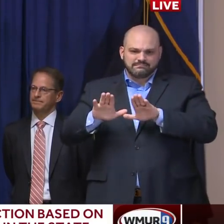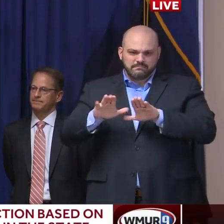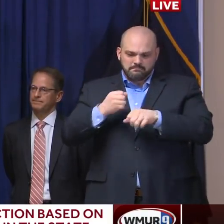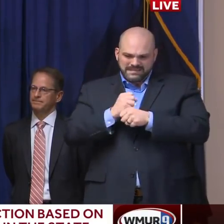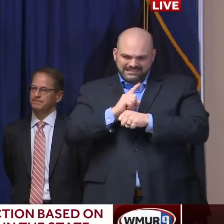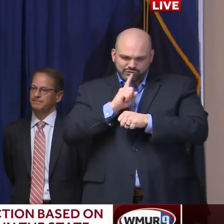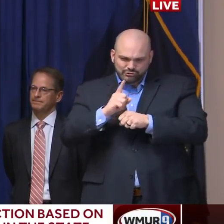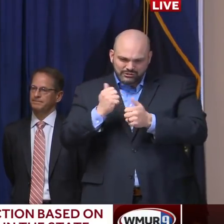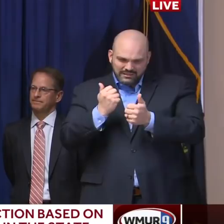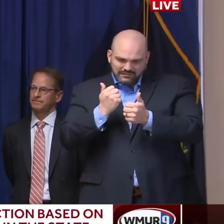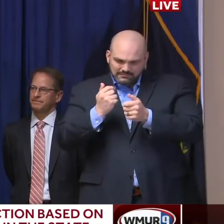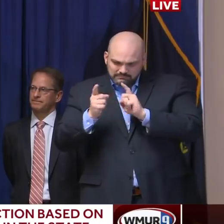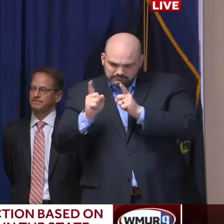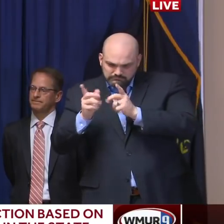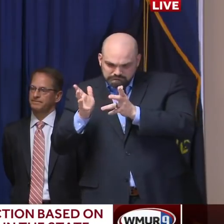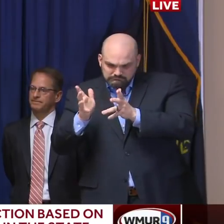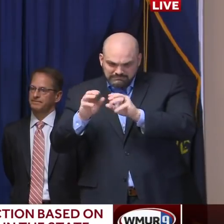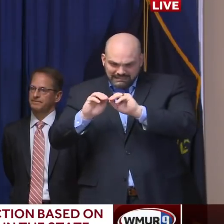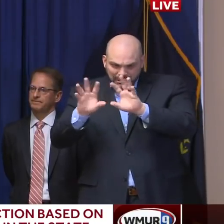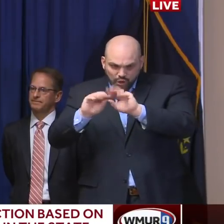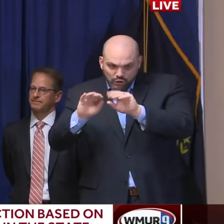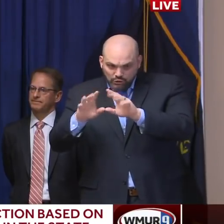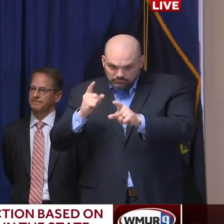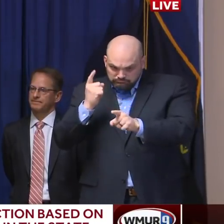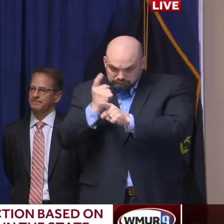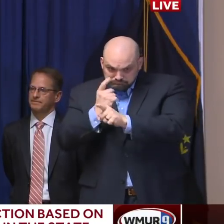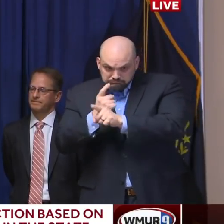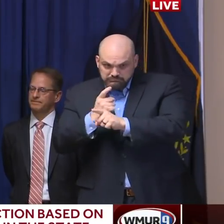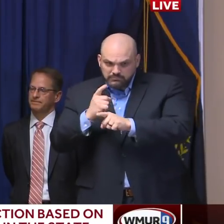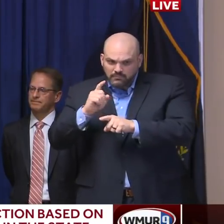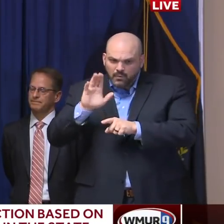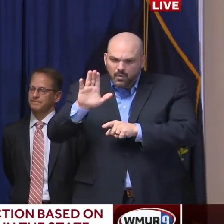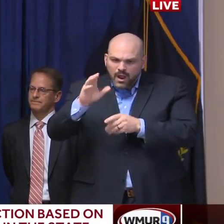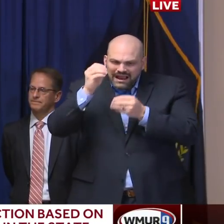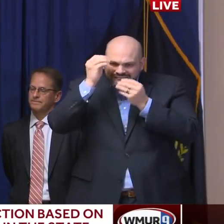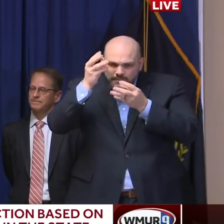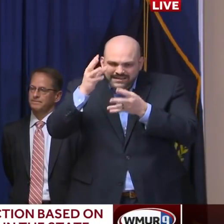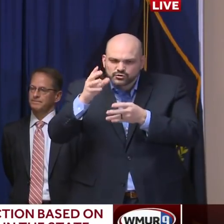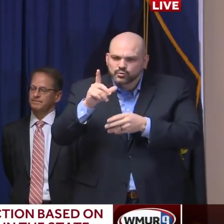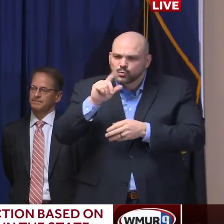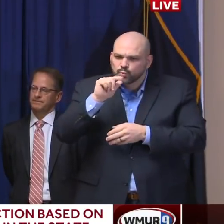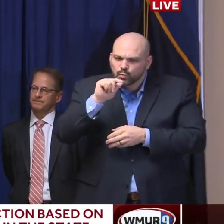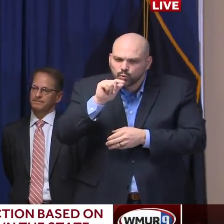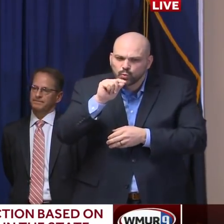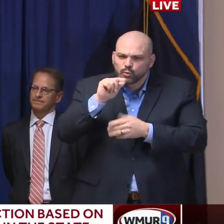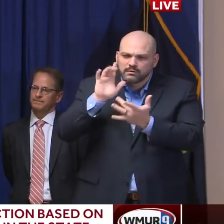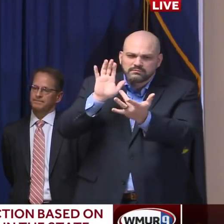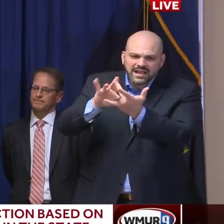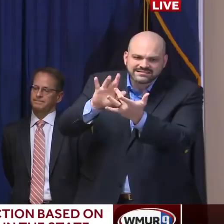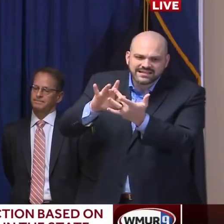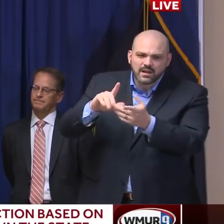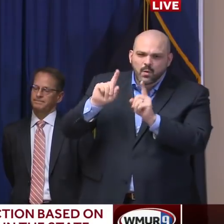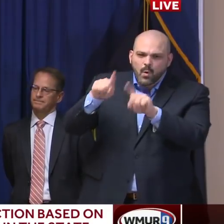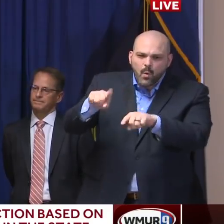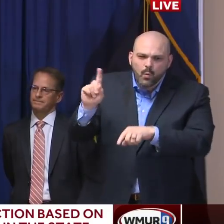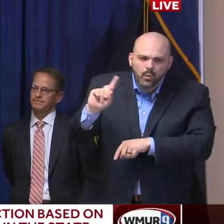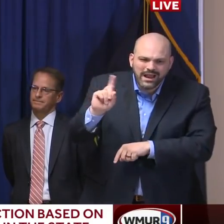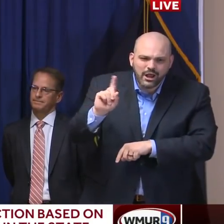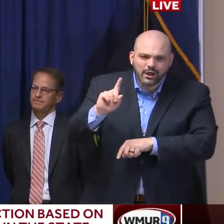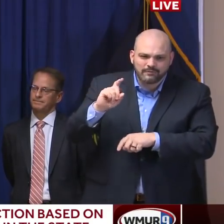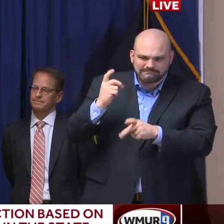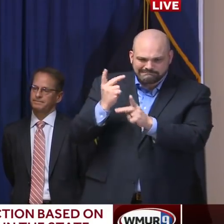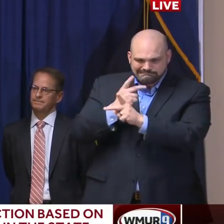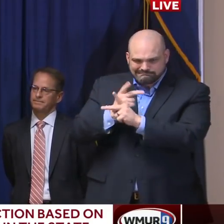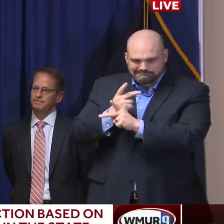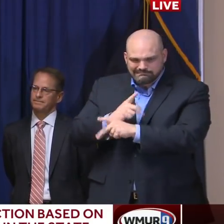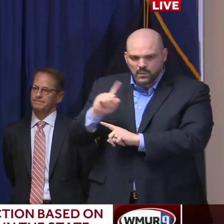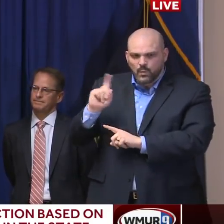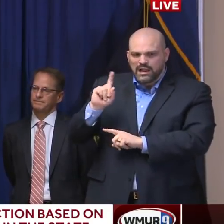A LOT OF TIMES, IT IS AN ITERATIVE PROCESS, MEANING WE HAVE TO GO BACK MULTIPLE TIMES TO TALK WITH PEOPLE TO FIGURE OUT WHAT THEIR CONTEXT MAY HAVE BEEN, WHAT SOCIAL SETTINGS THEY